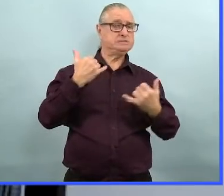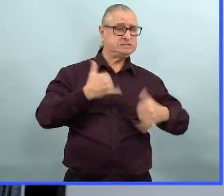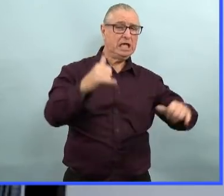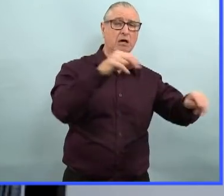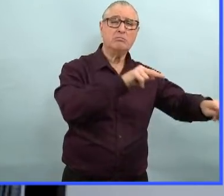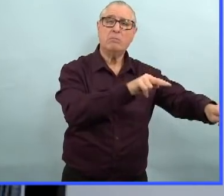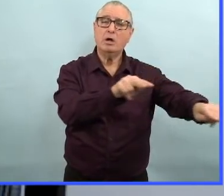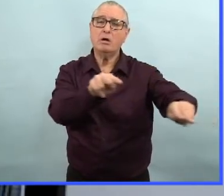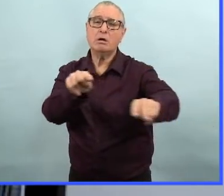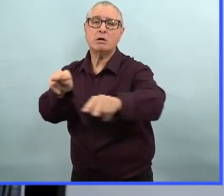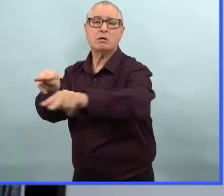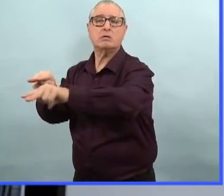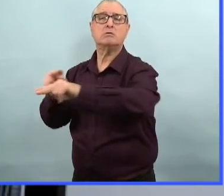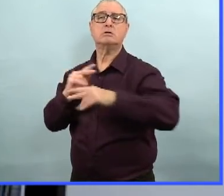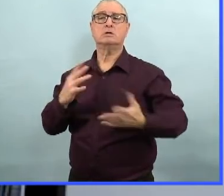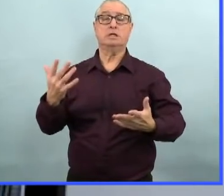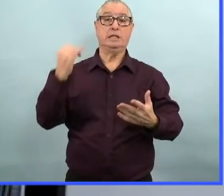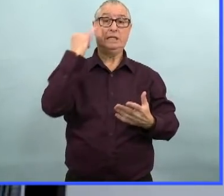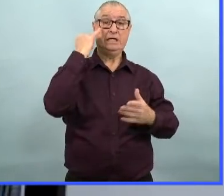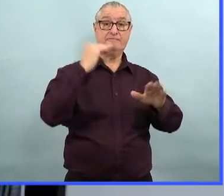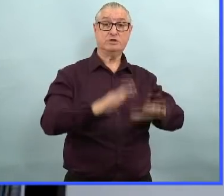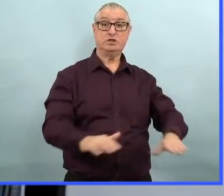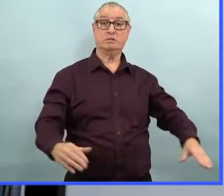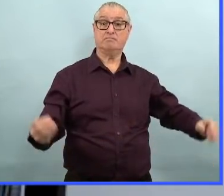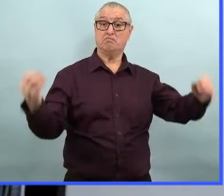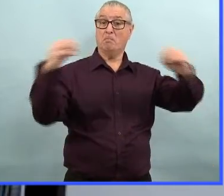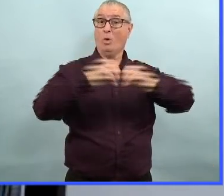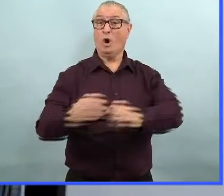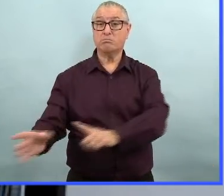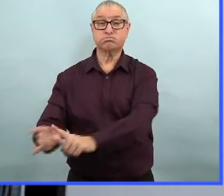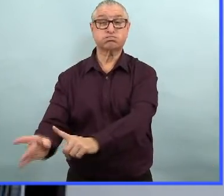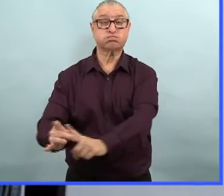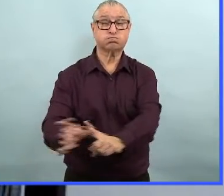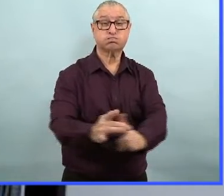seeing right now uh is consistent with nasty's advice to stick with the eight-week interval